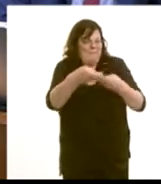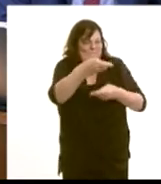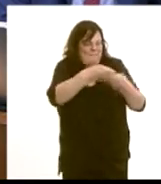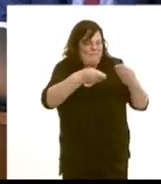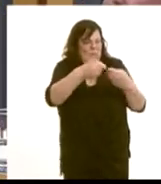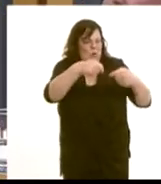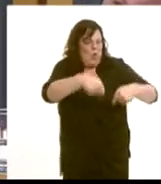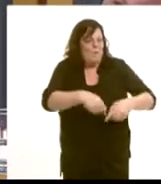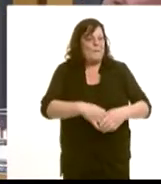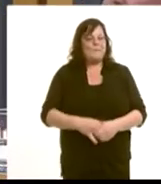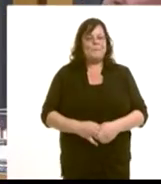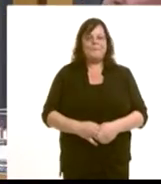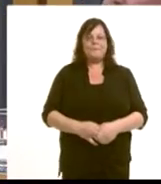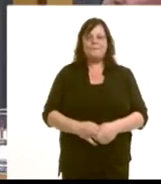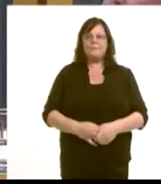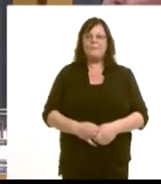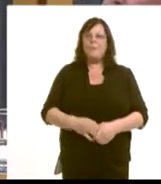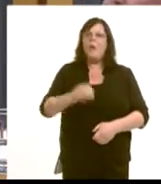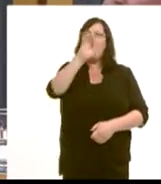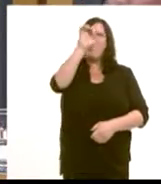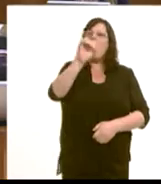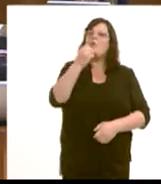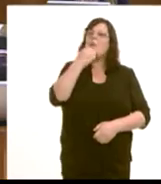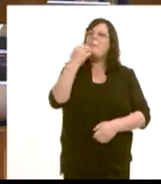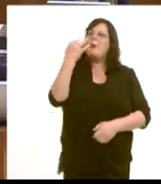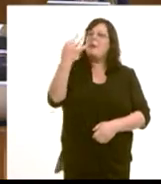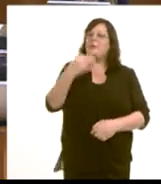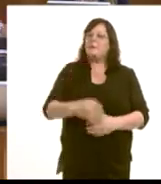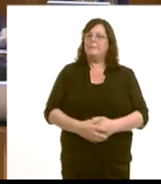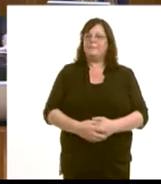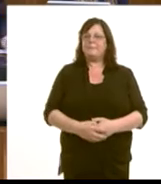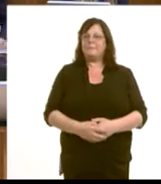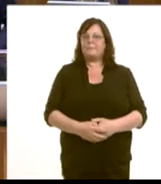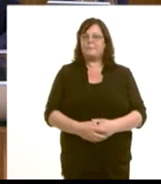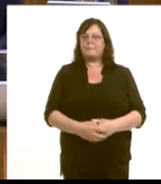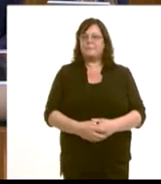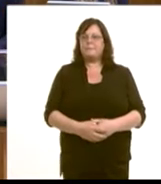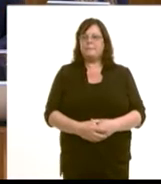A wnaiff y Prif Weinidog amlinellu'r risgiau i economi Cymru os nad yw Llywodraeth y DU